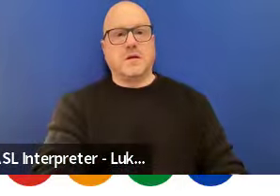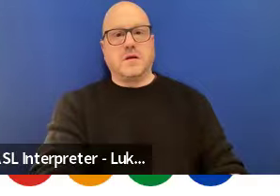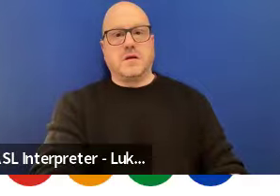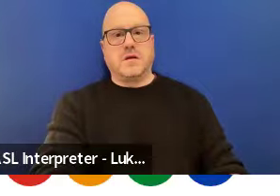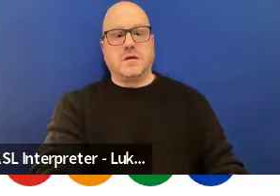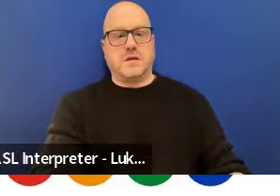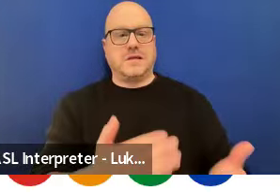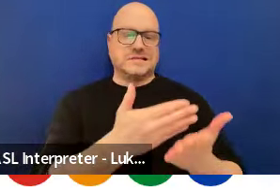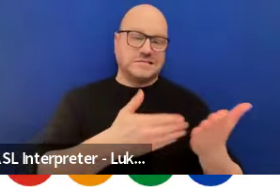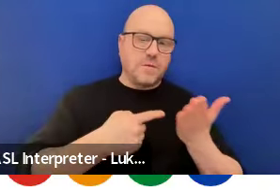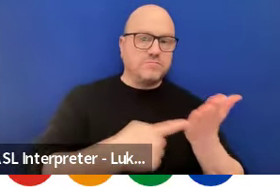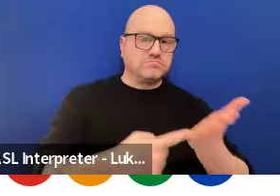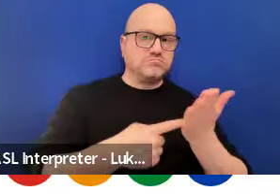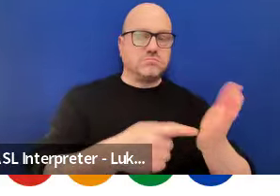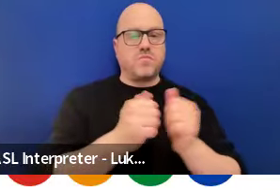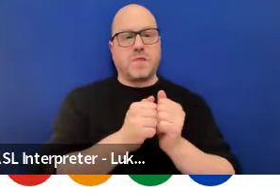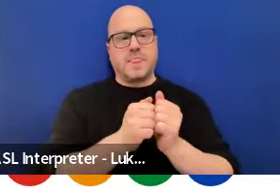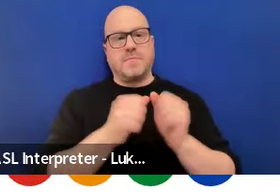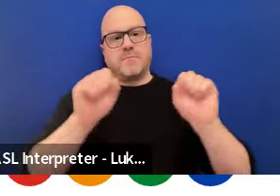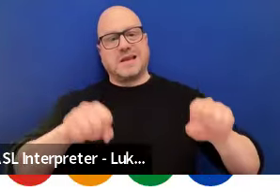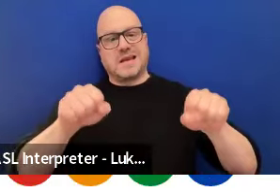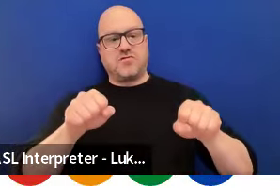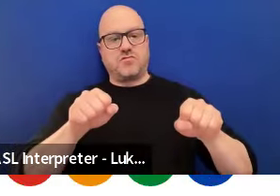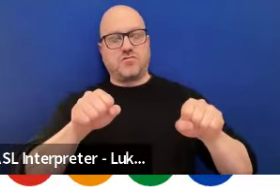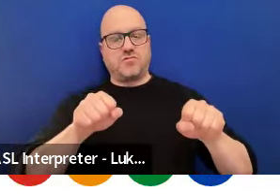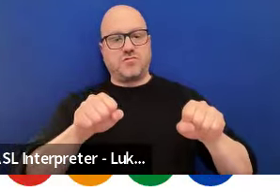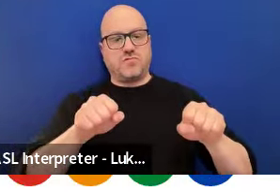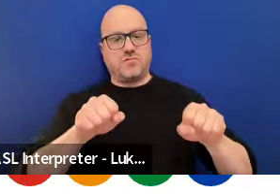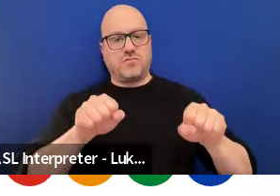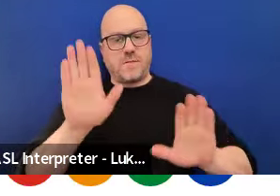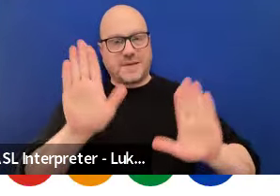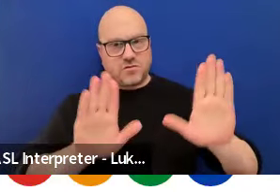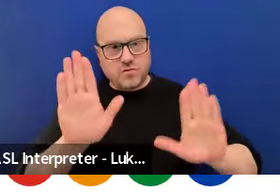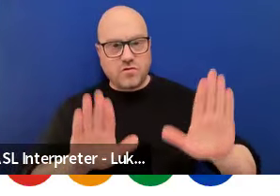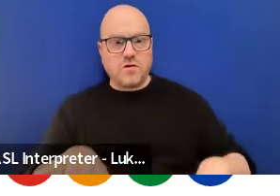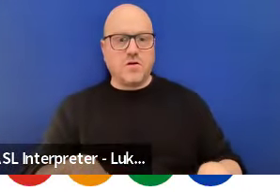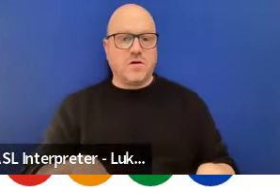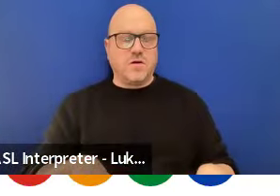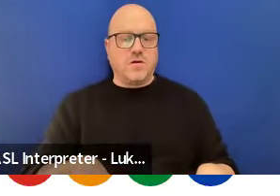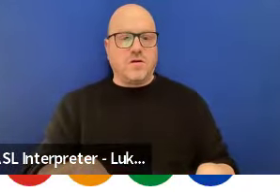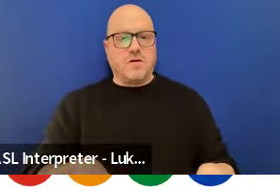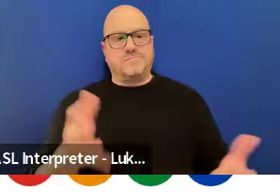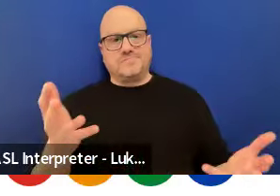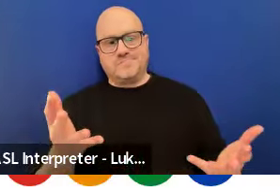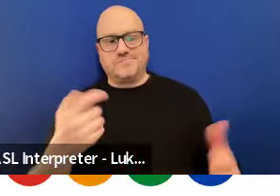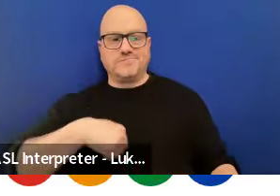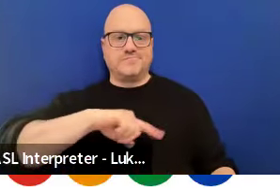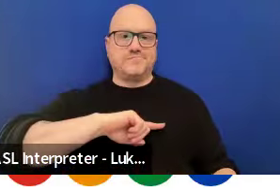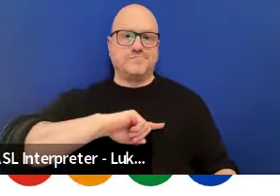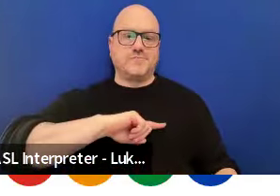OUR TEAM IS DOING SOME INDUSTRY OUTREACH. WE HELD SOME INDUSTRY DISCUSSIONS WITH POTENTIAL BIDDERS